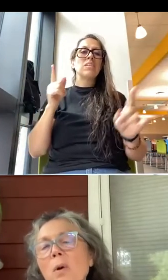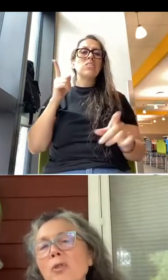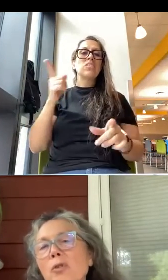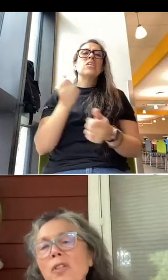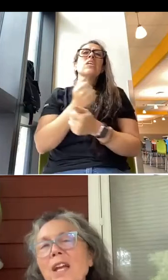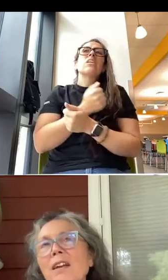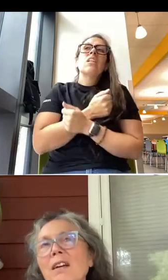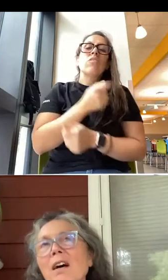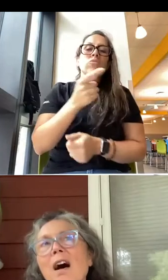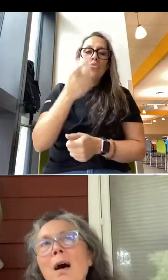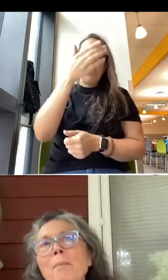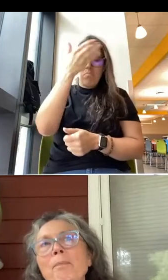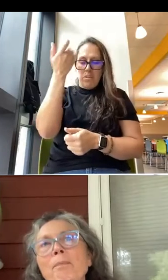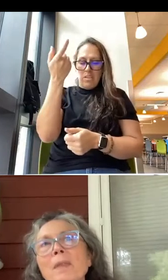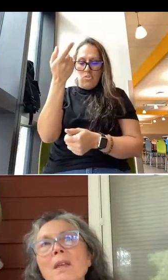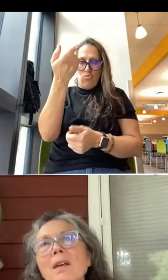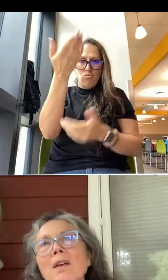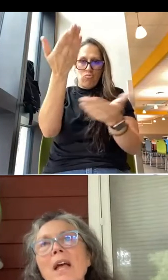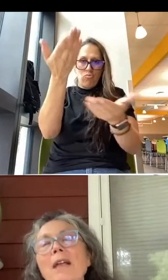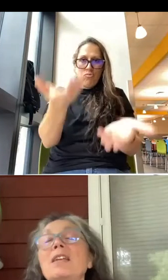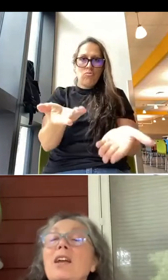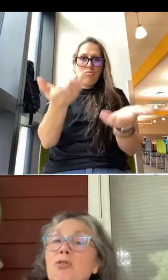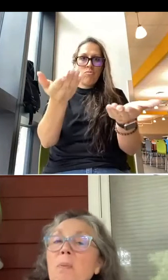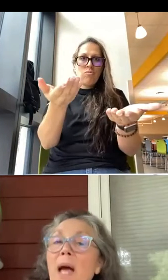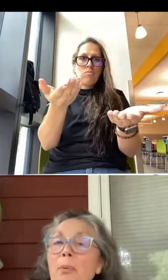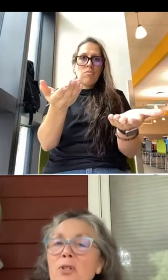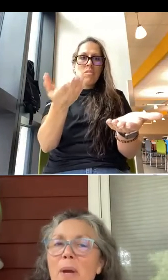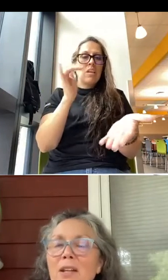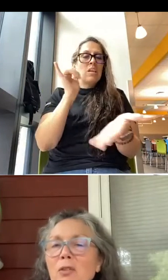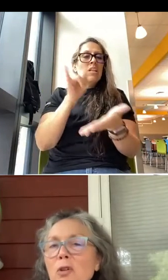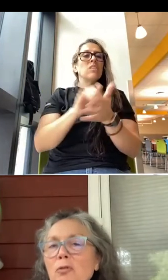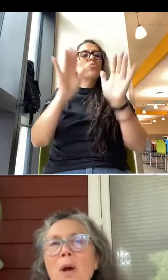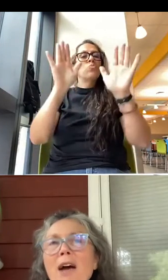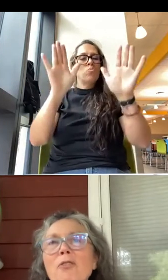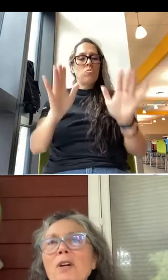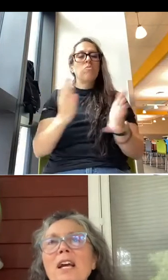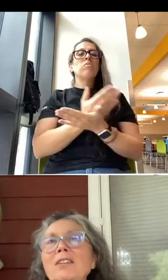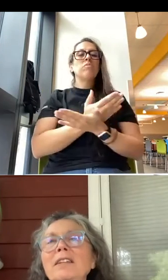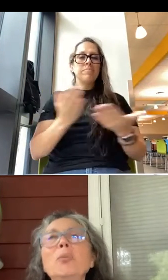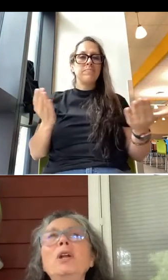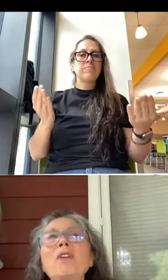wonderful thing, um. And taken from that perspective, if you have a little bit of